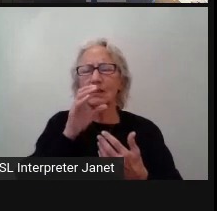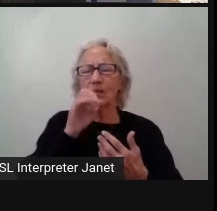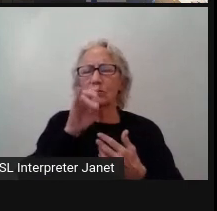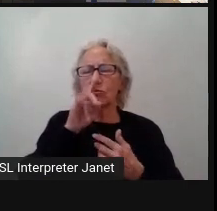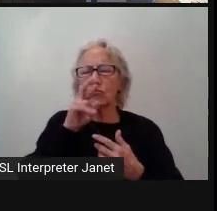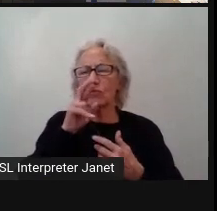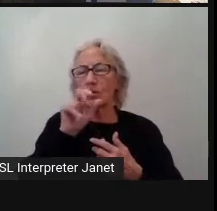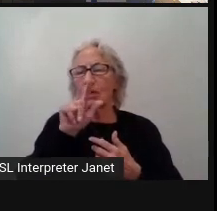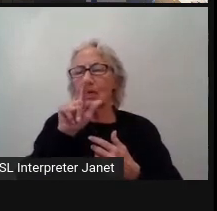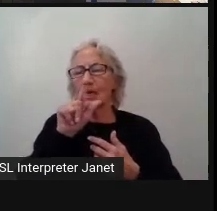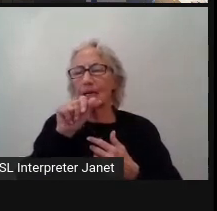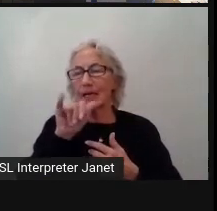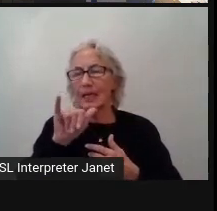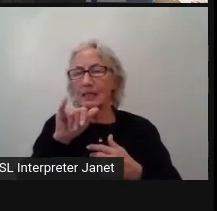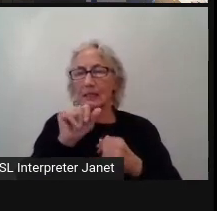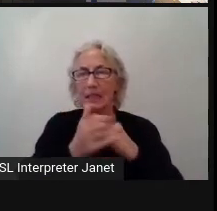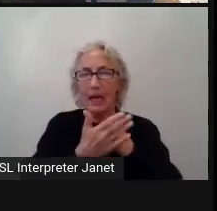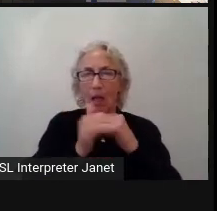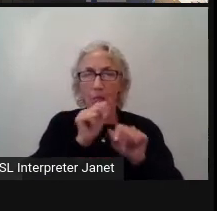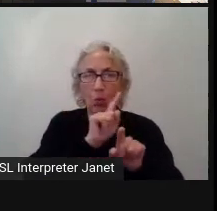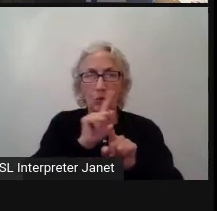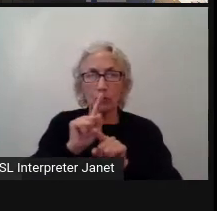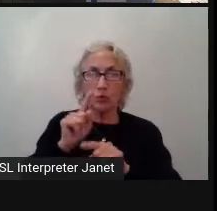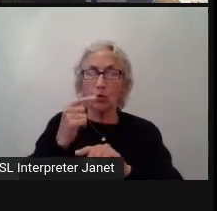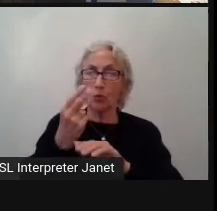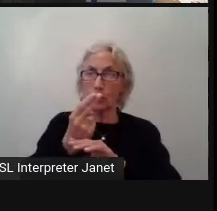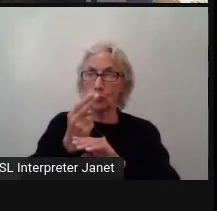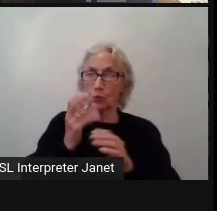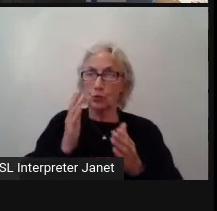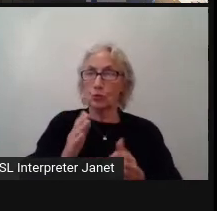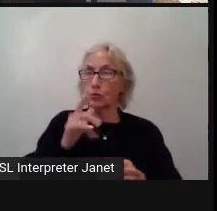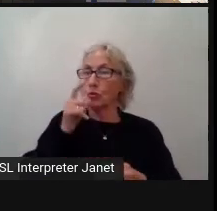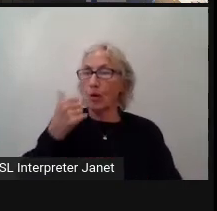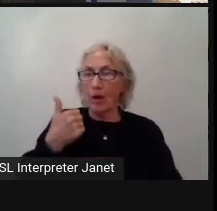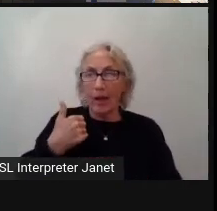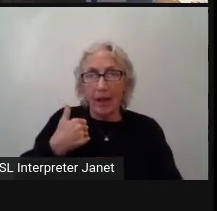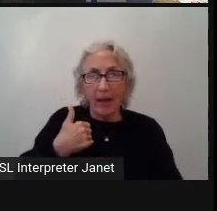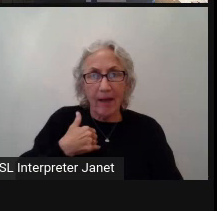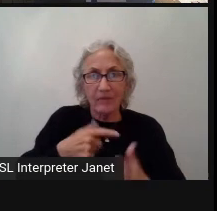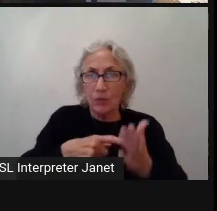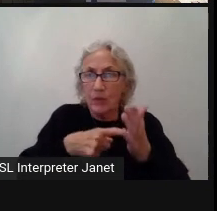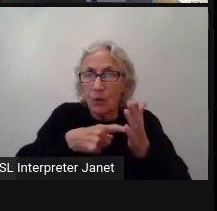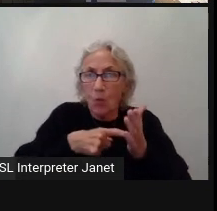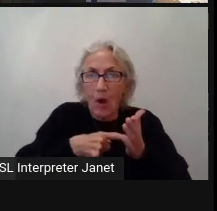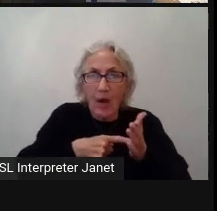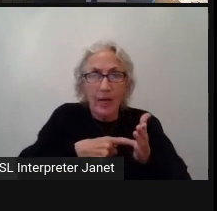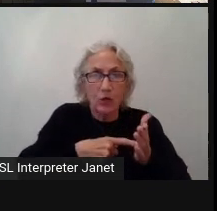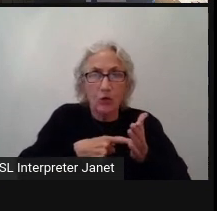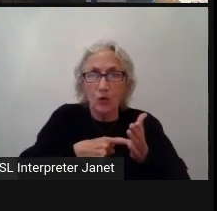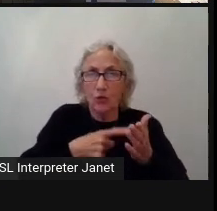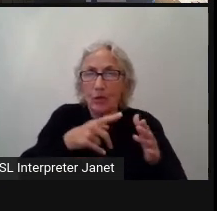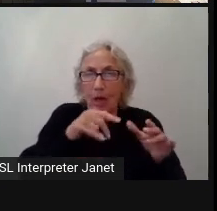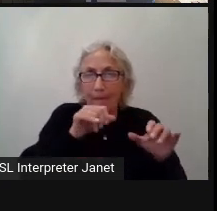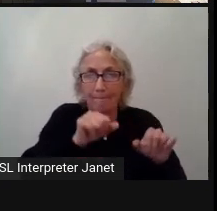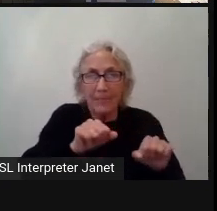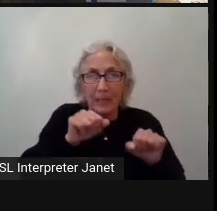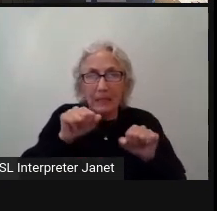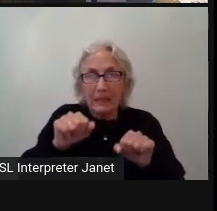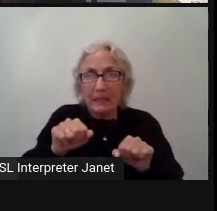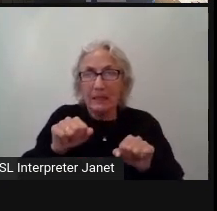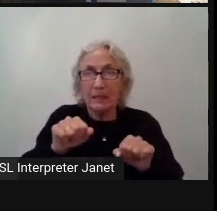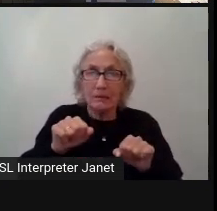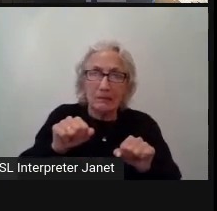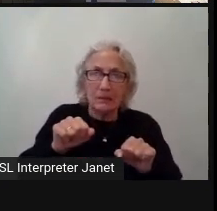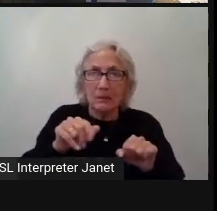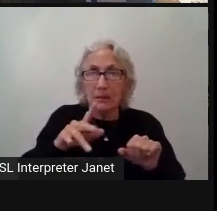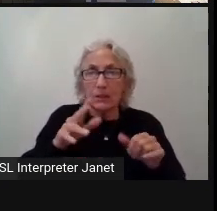where users do not have the required ability to manage a website